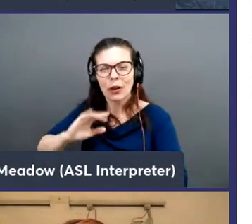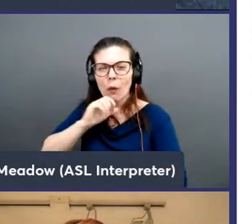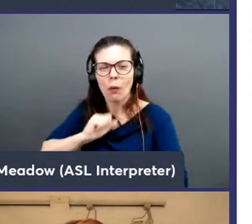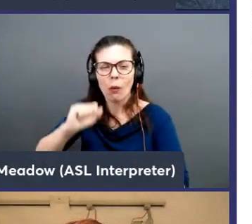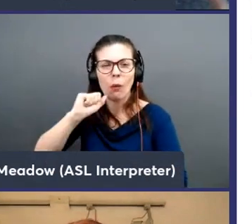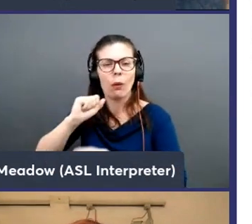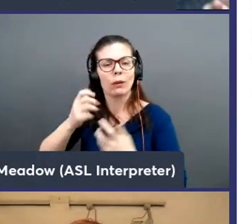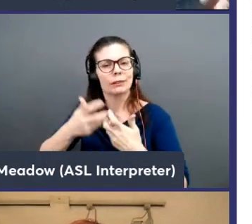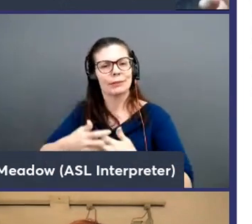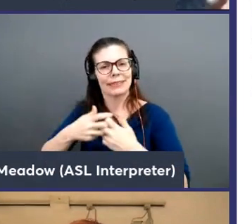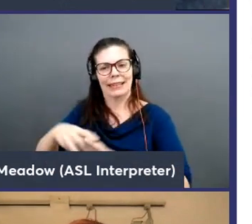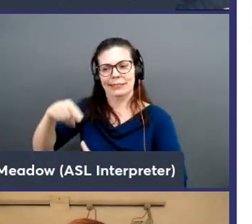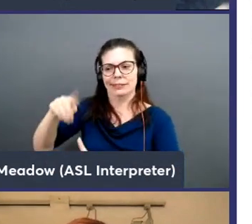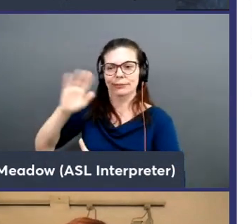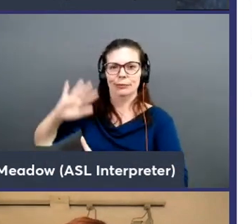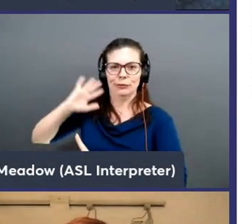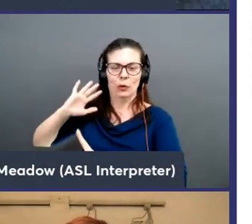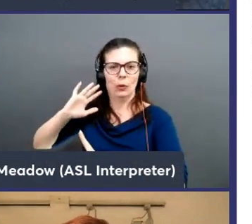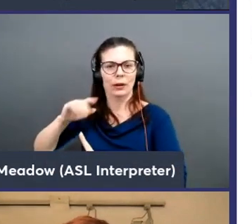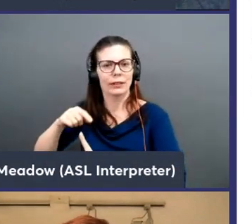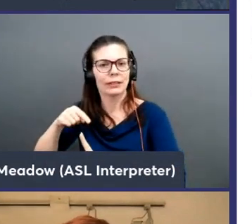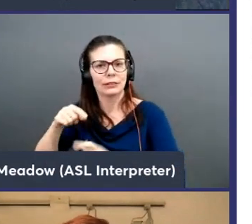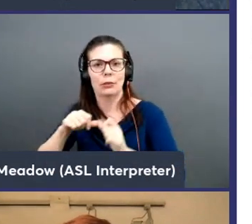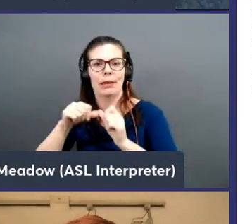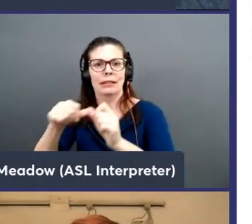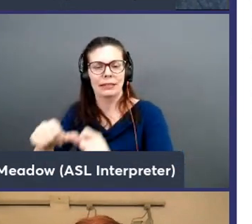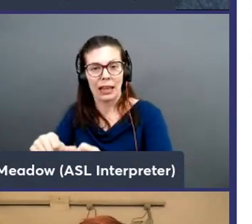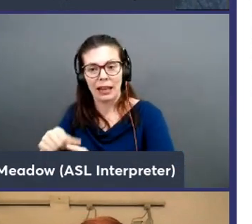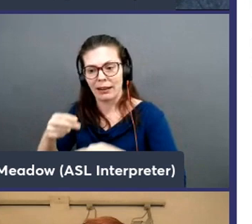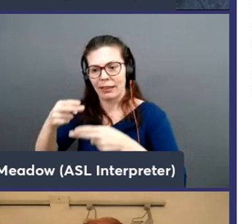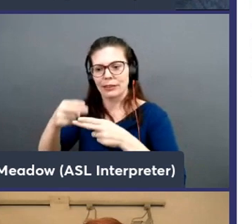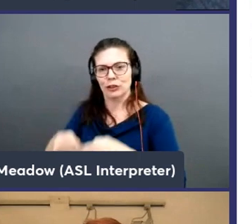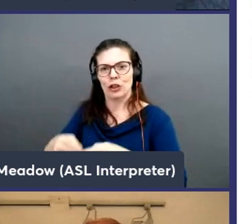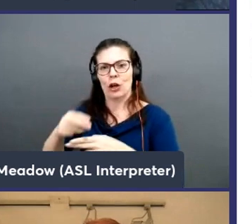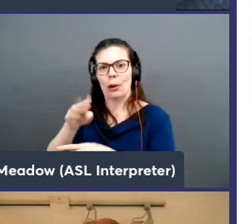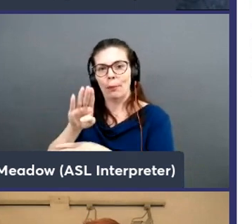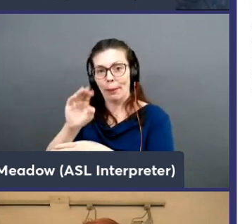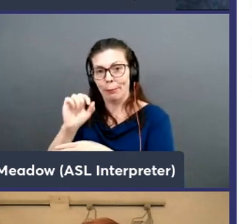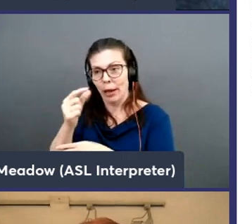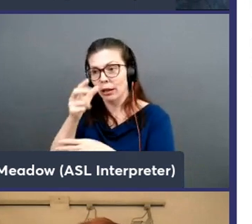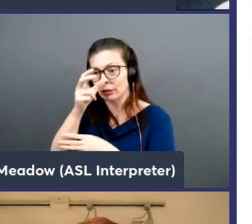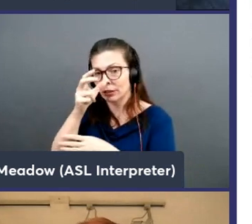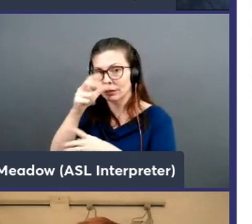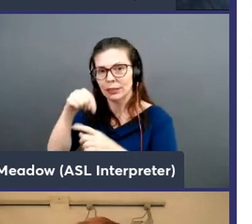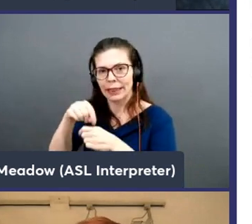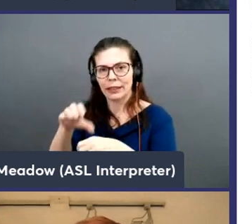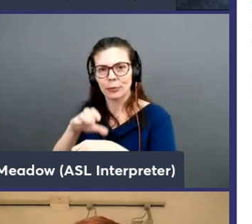The term for "bug" came from a actual insect- Yeah, palmetto bugs. - That got into the computer,